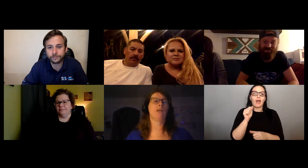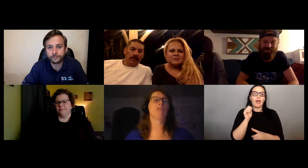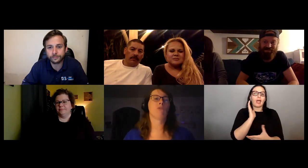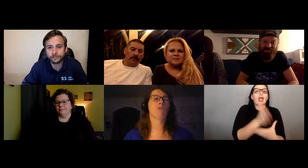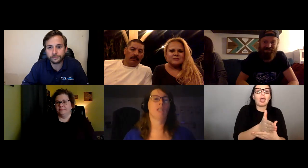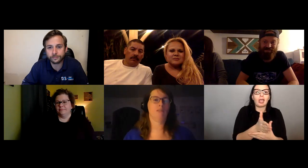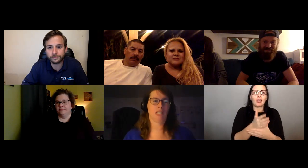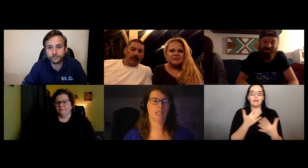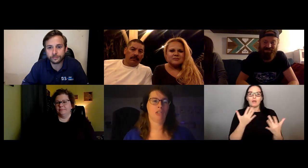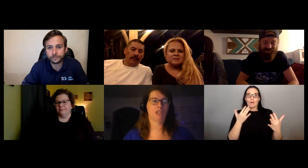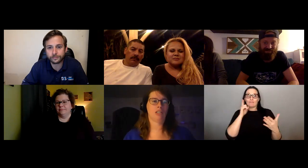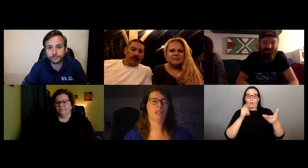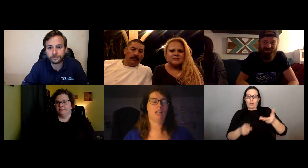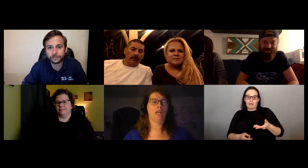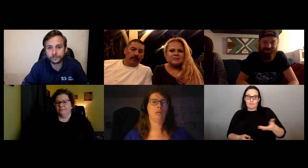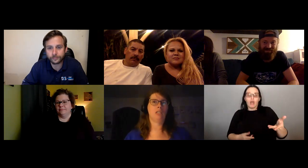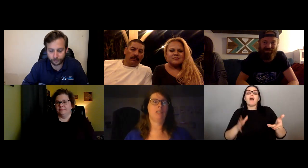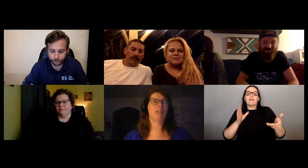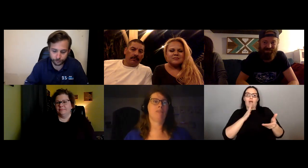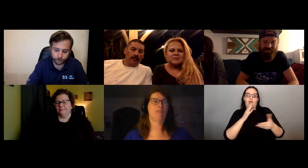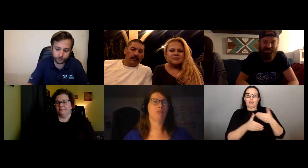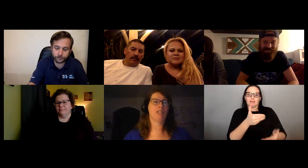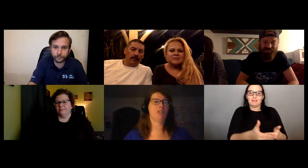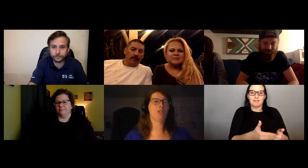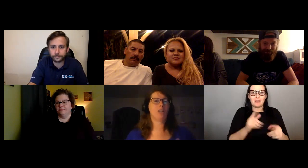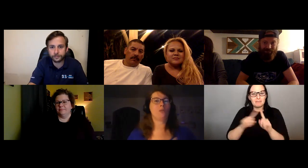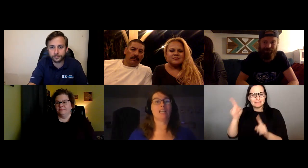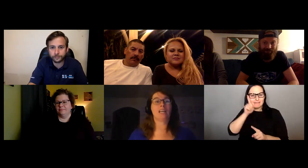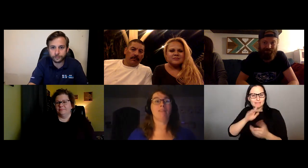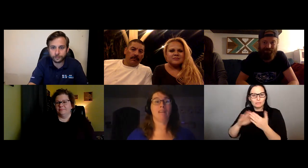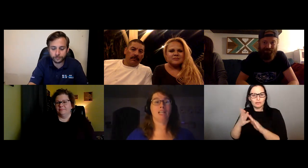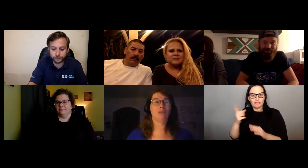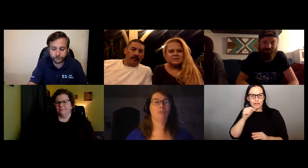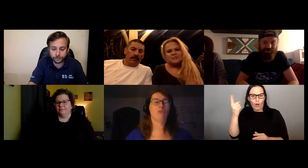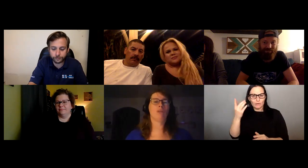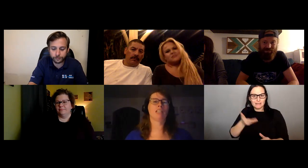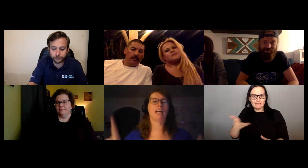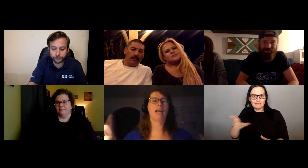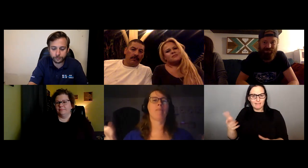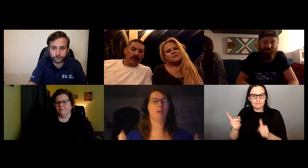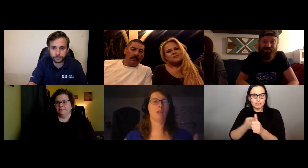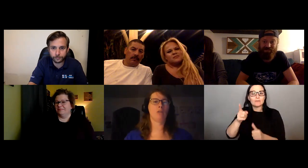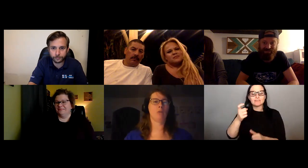for an invitation and within the deaf community they're not always going to invite you